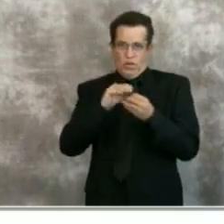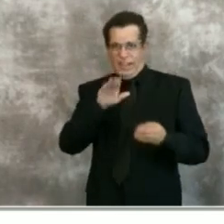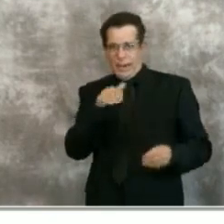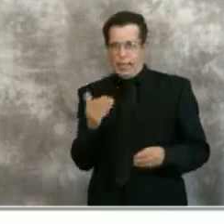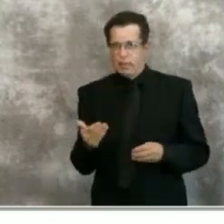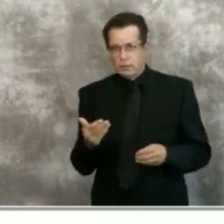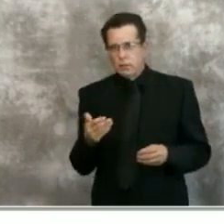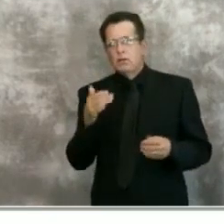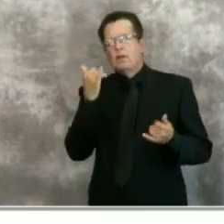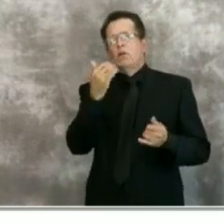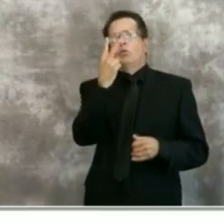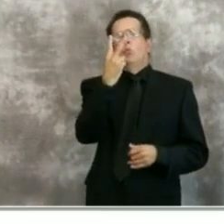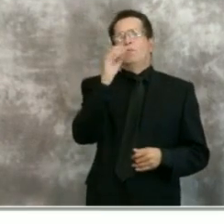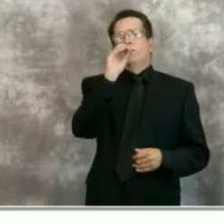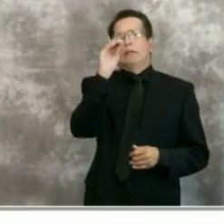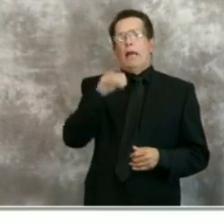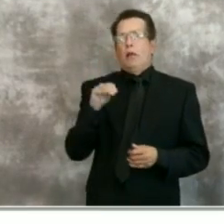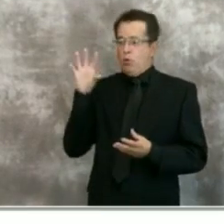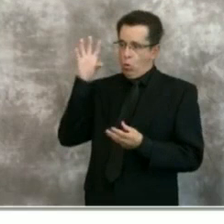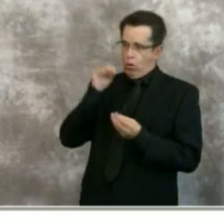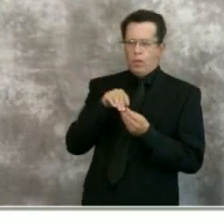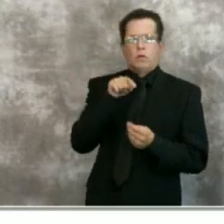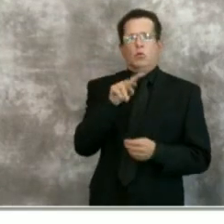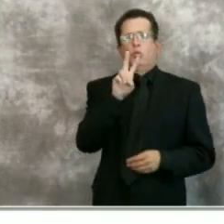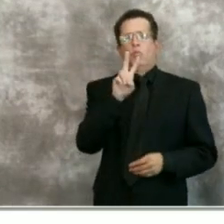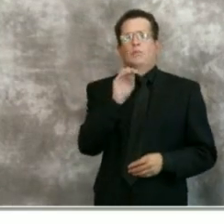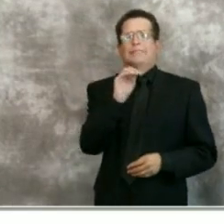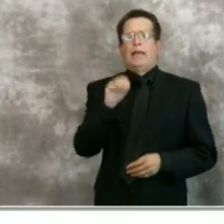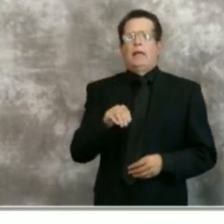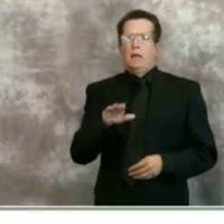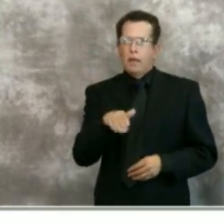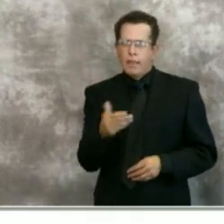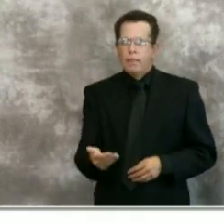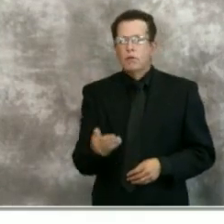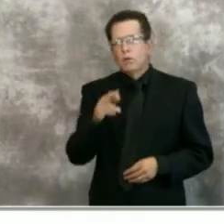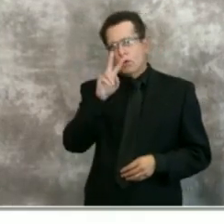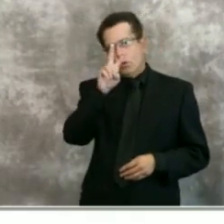NUMBER OF THOSE HOSPITALIZED. SO AGAIN THERE ARE 478 TOTAL